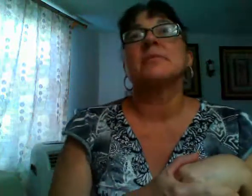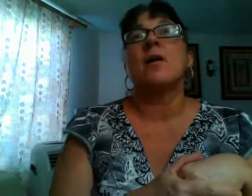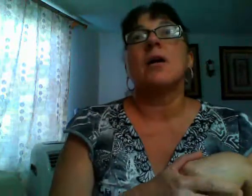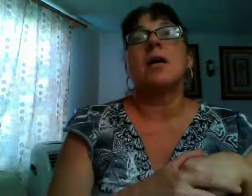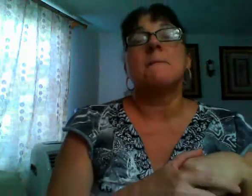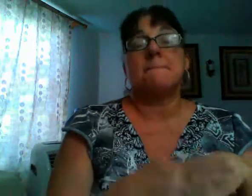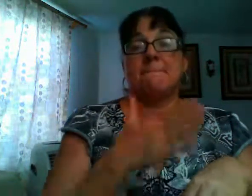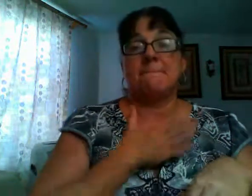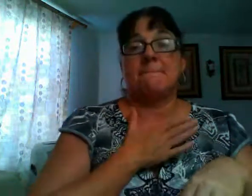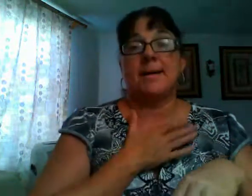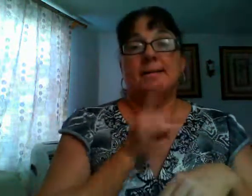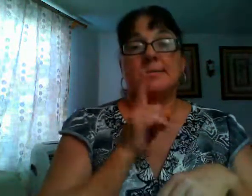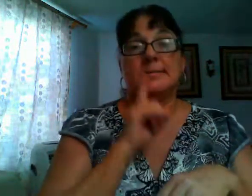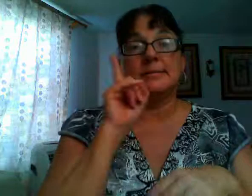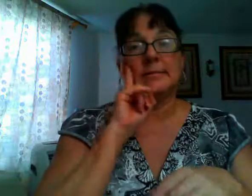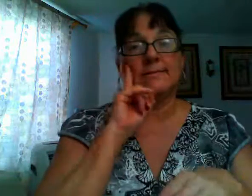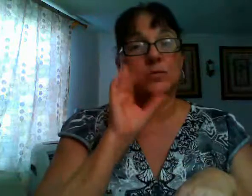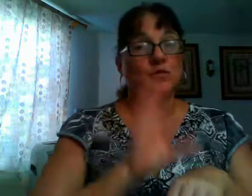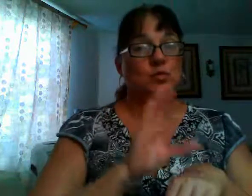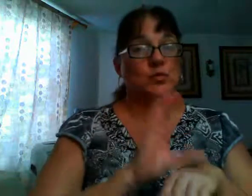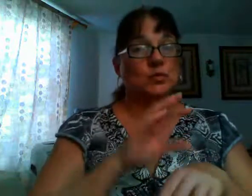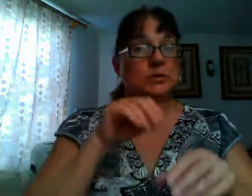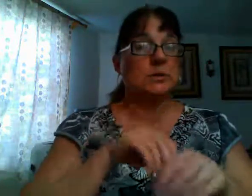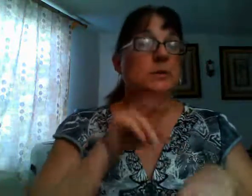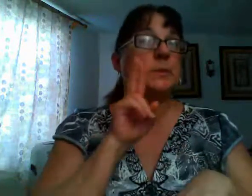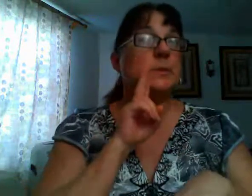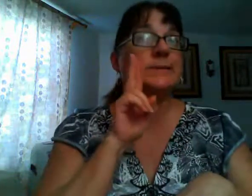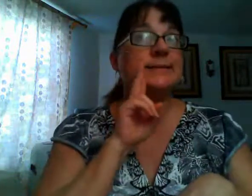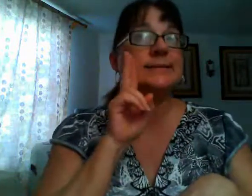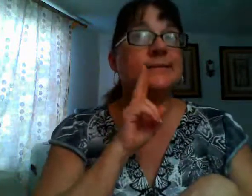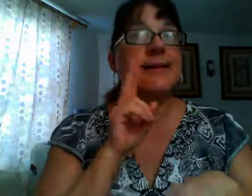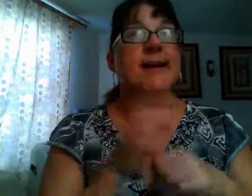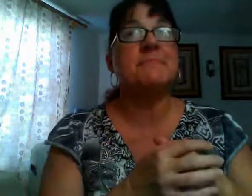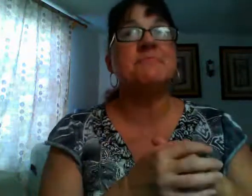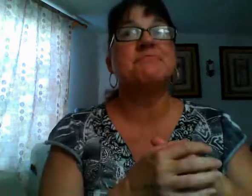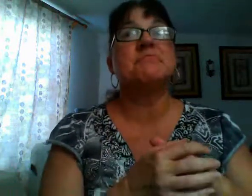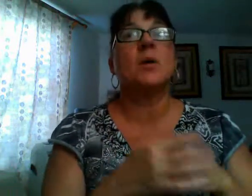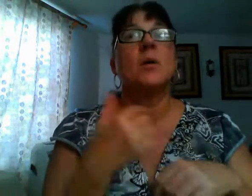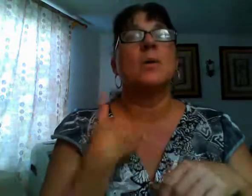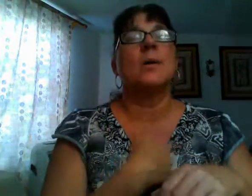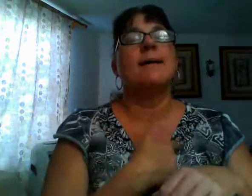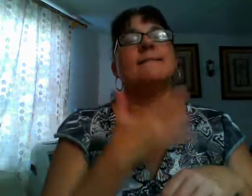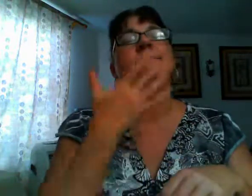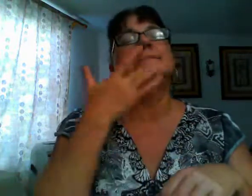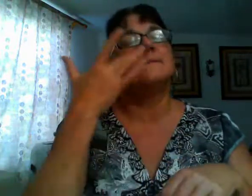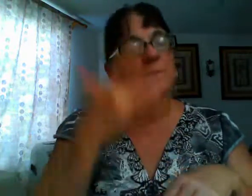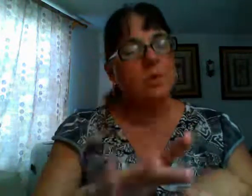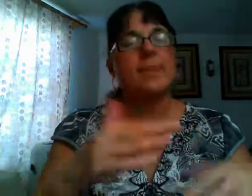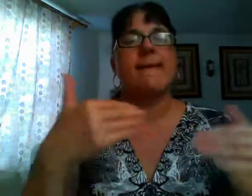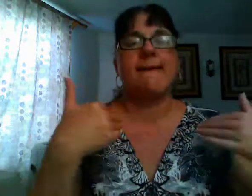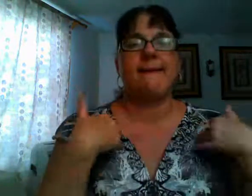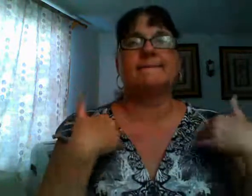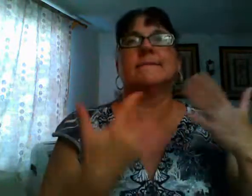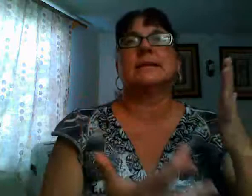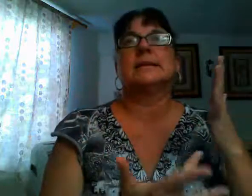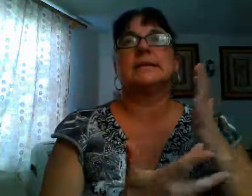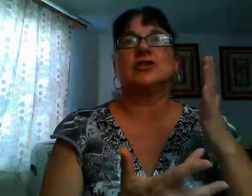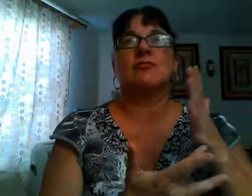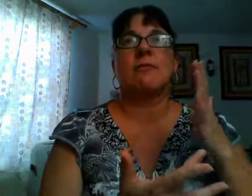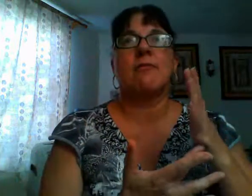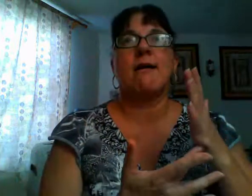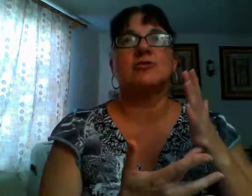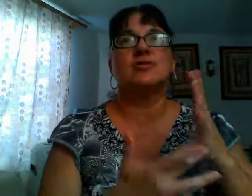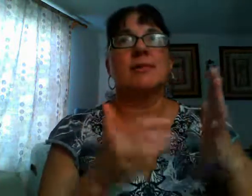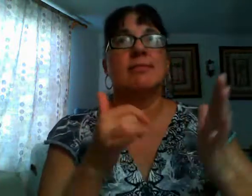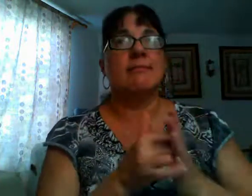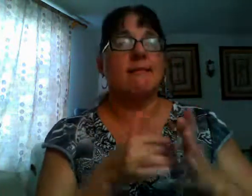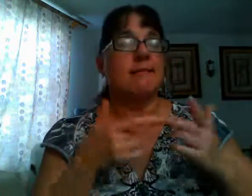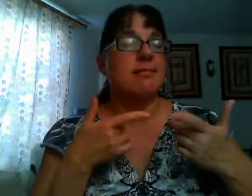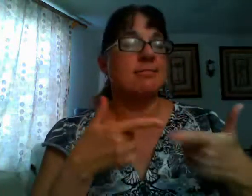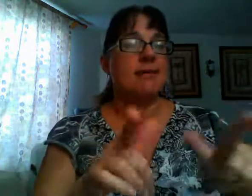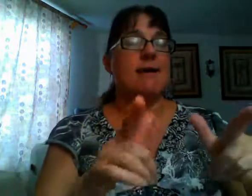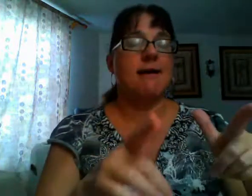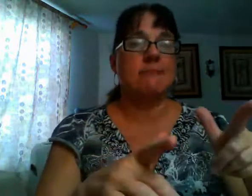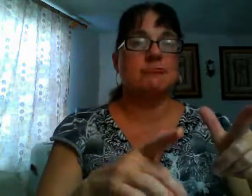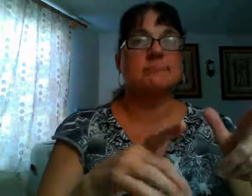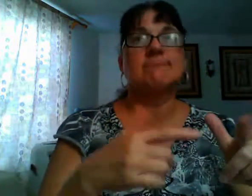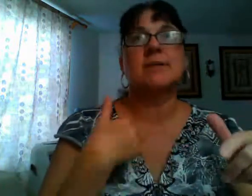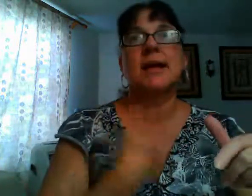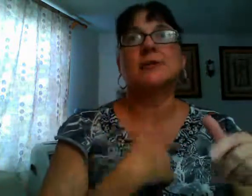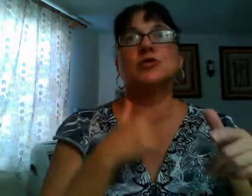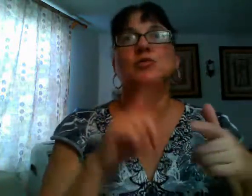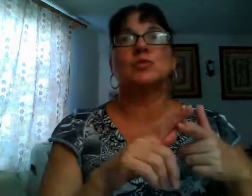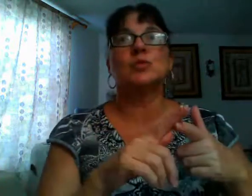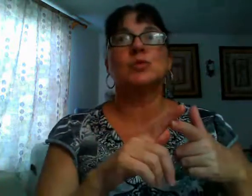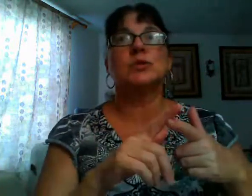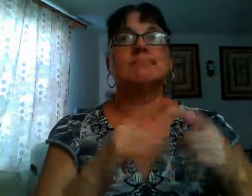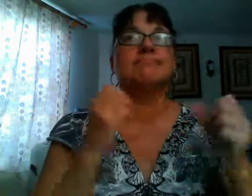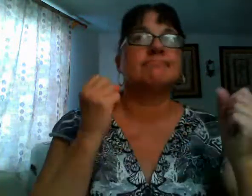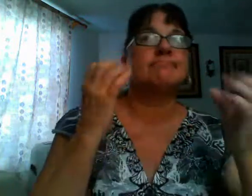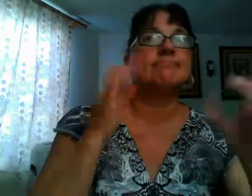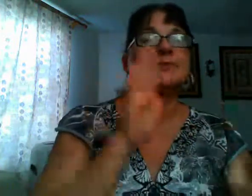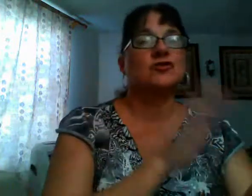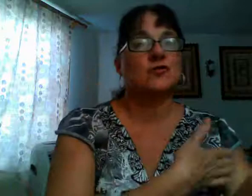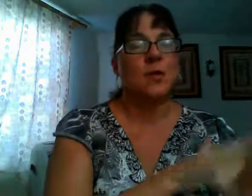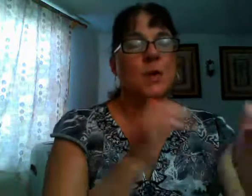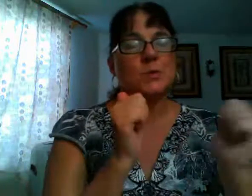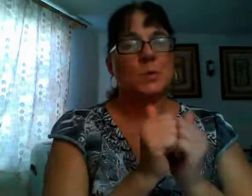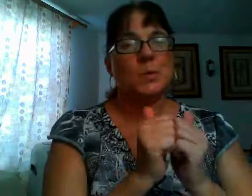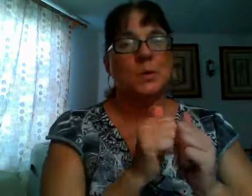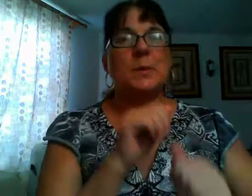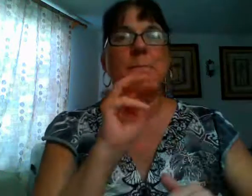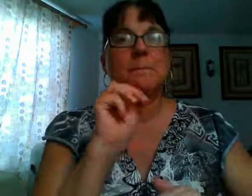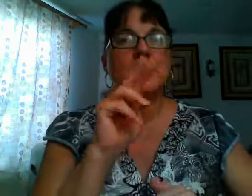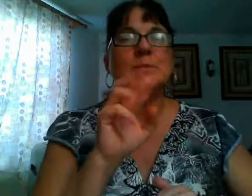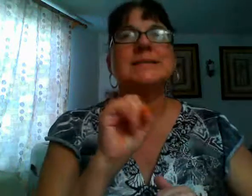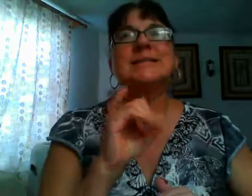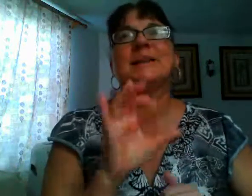At my Deaf church in Houston, we are fortunate to have technology that allows us to sign songs with music.